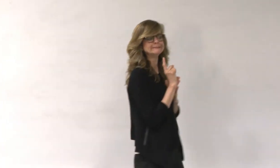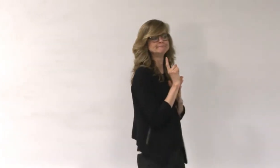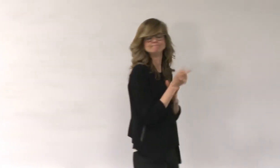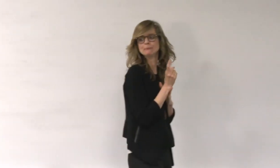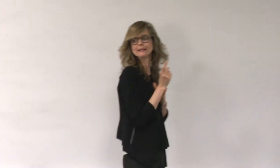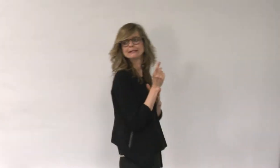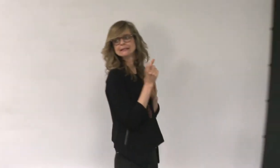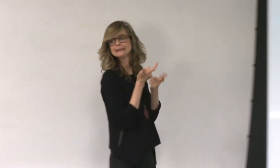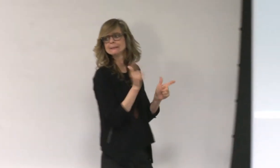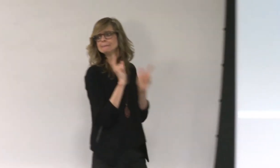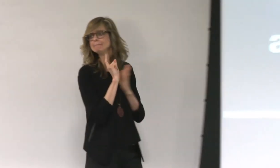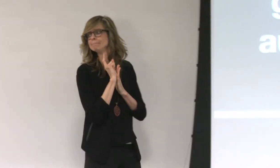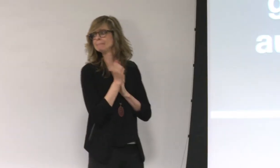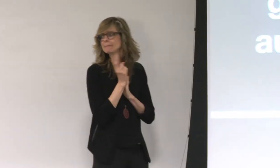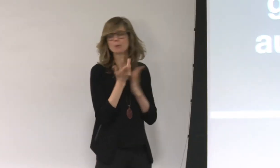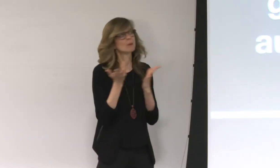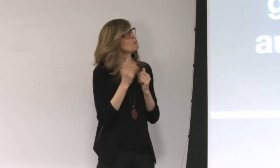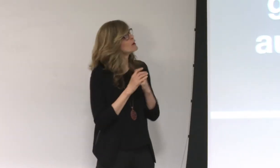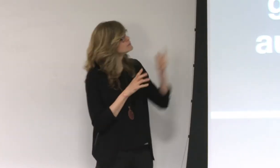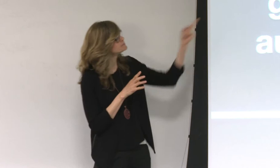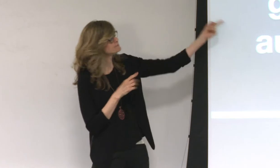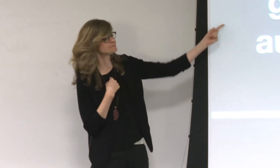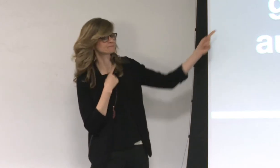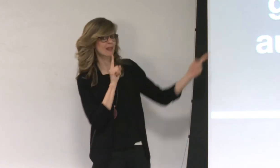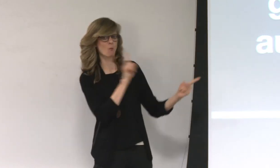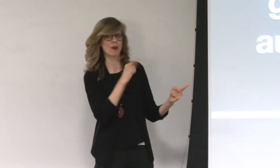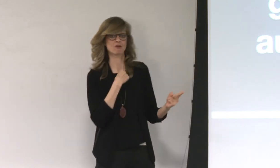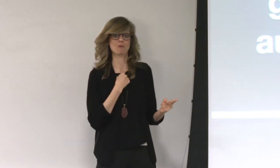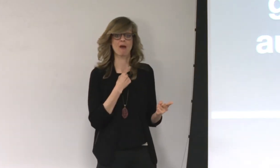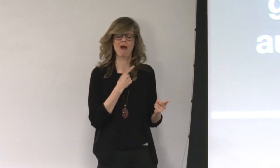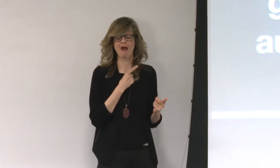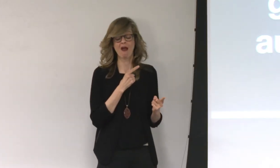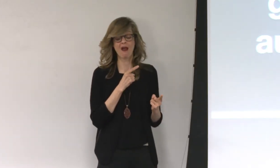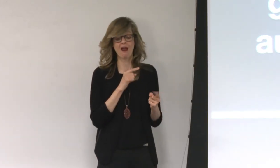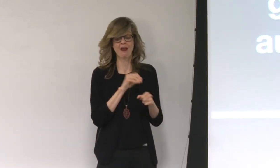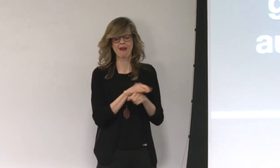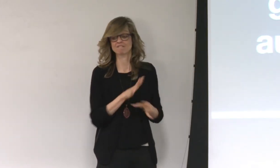SO. LET ME TAKE A MOMENT AND TALK ABOUT THIS SLIDE.